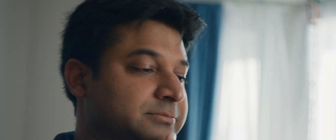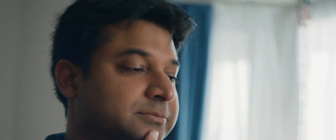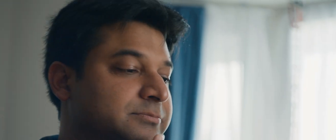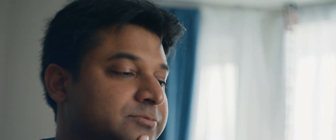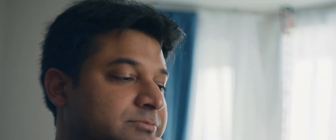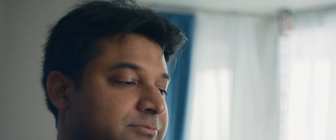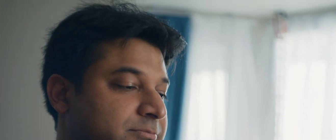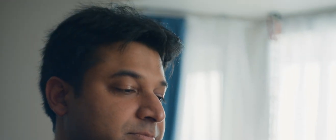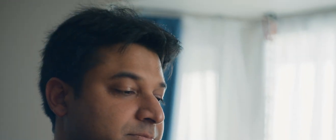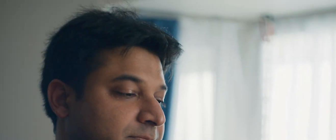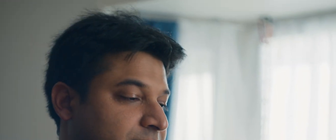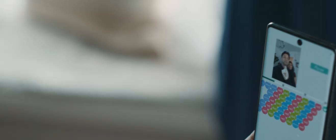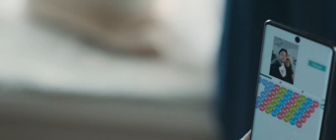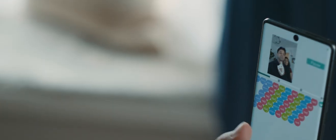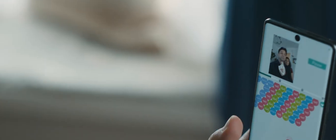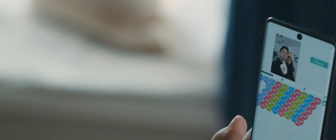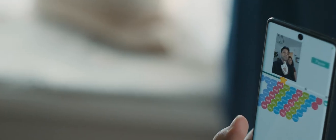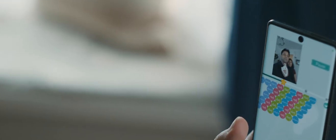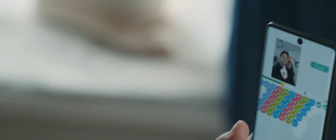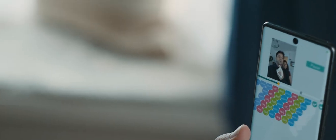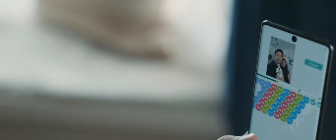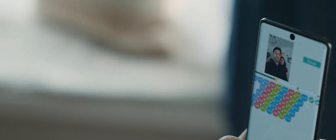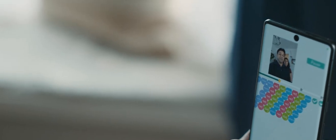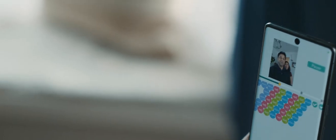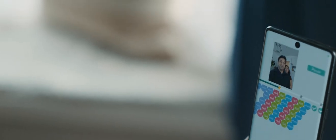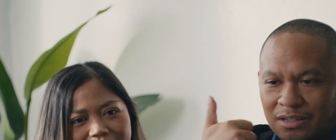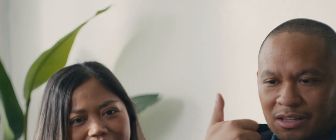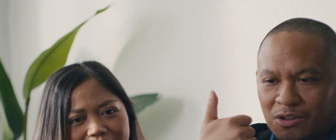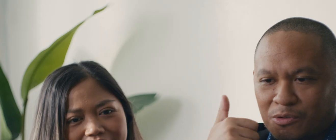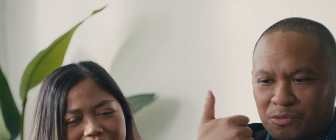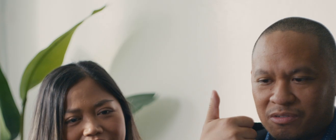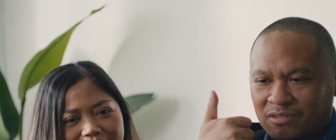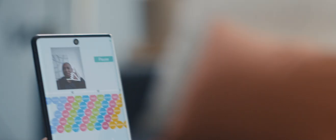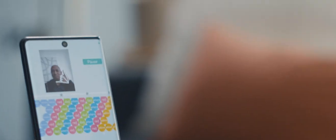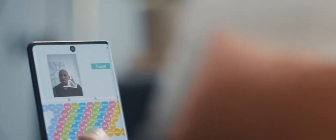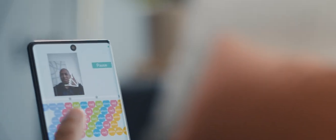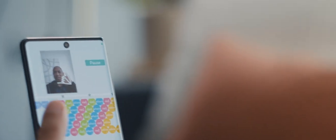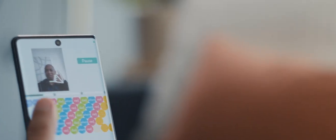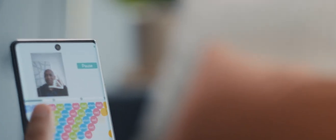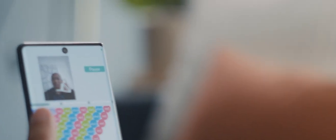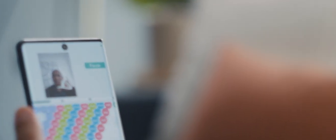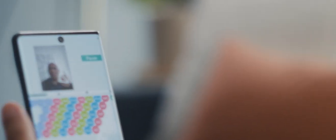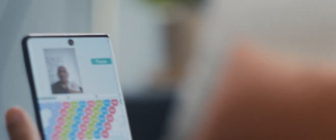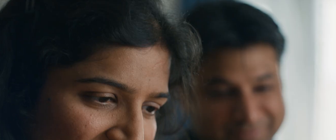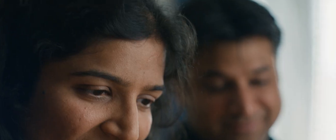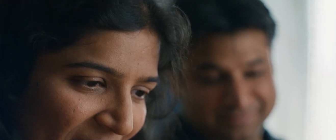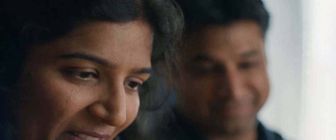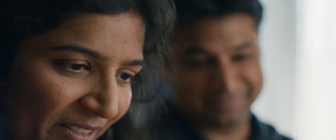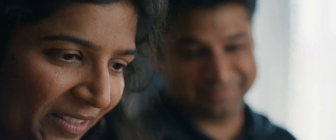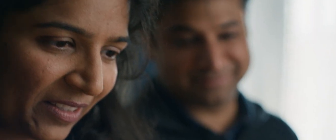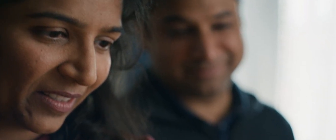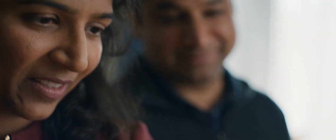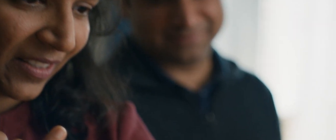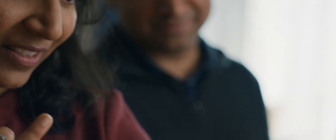The game tracks your hand gestures And confirms that they are the correct signs in real time on your device Using MediaPipe and TensorFlow Lite,